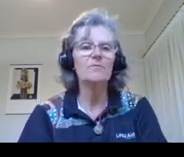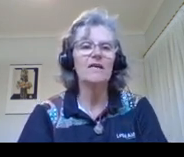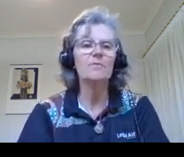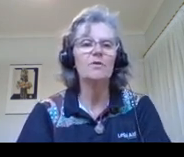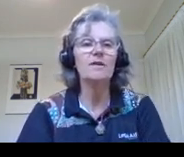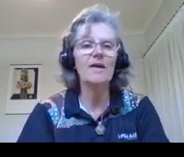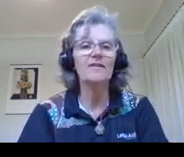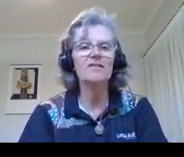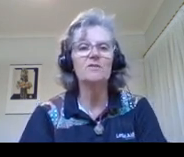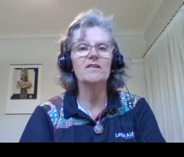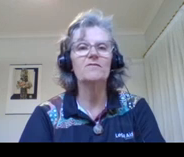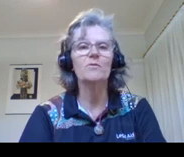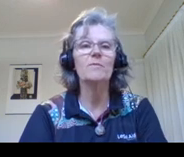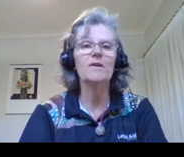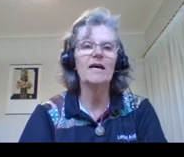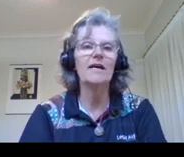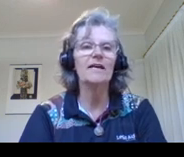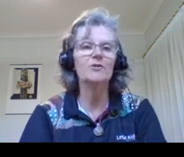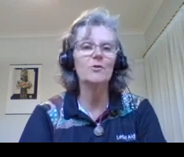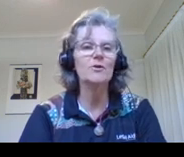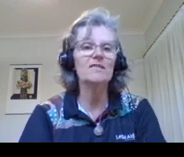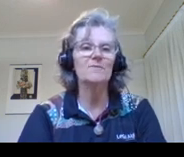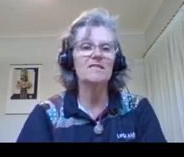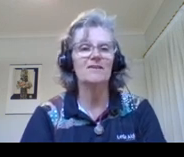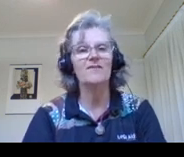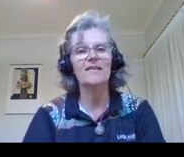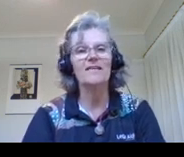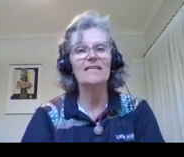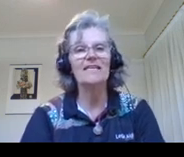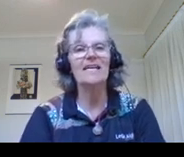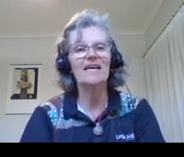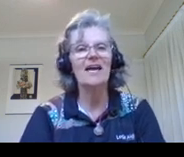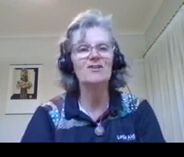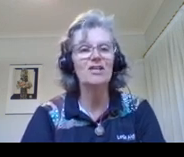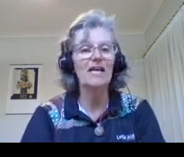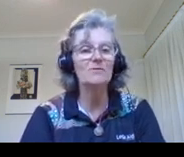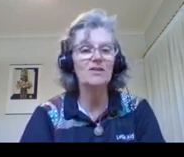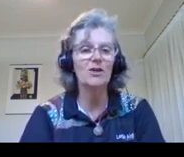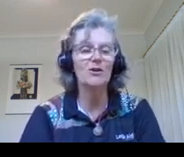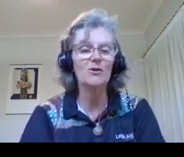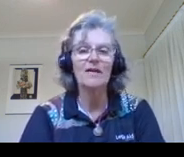people about this wonderful webinar and all the tips that Finn and Lydia have shared with you